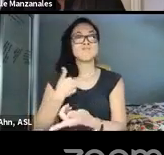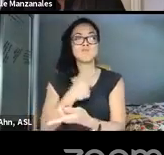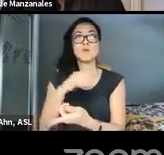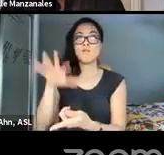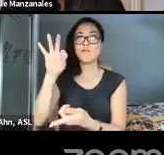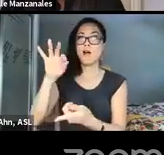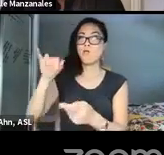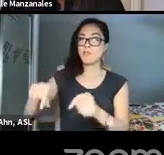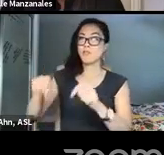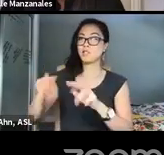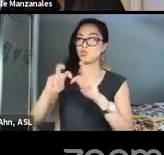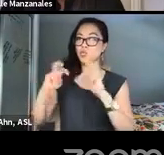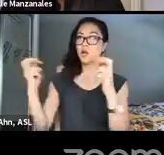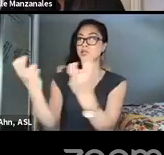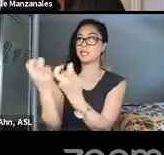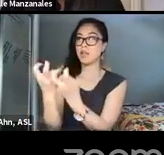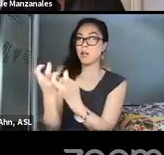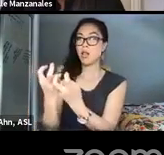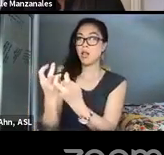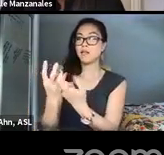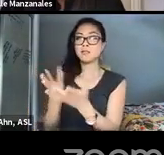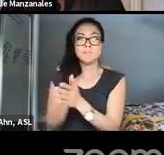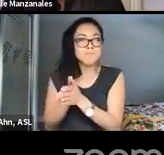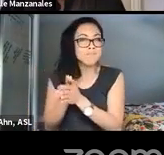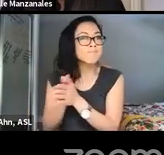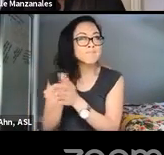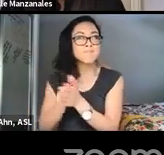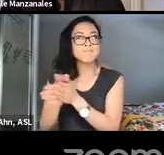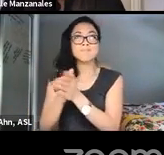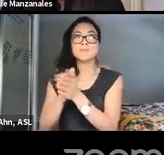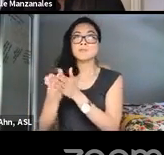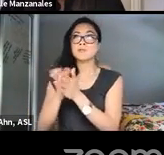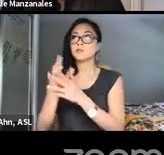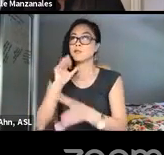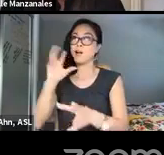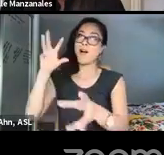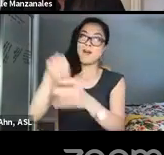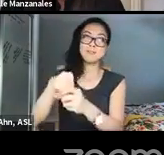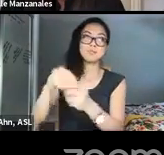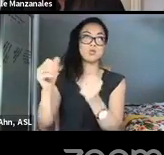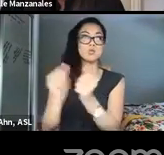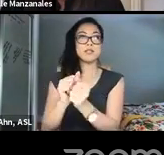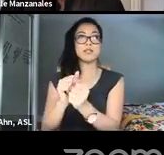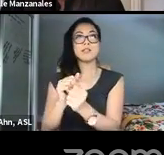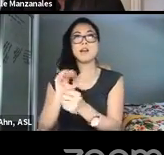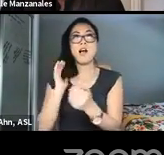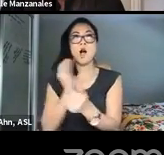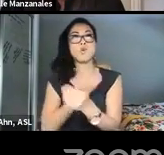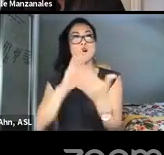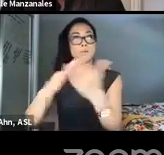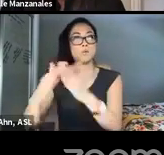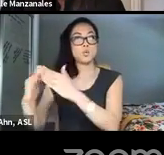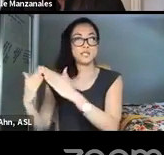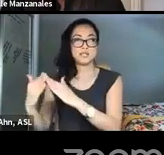conference, which was going to be the largest yet of 600 attendees. Face-to-face is the largest